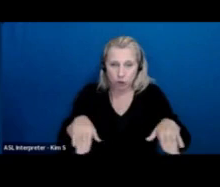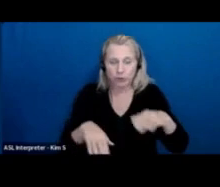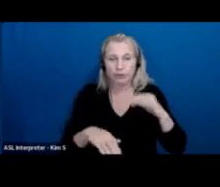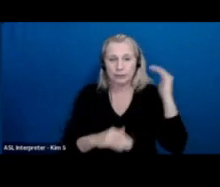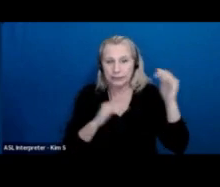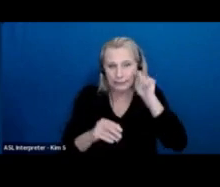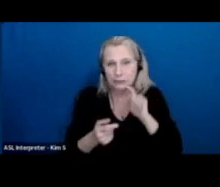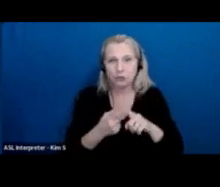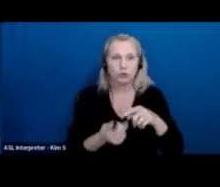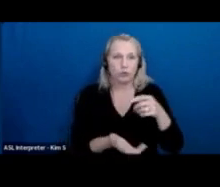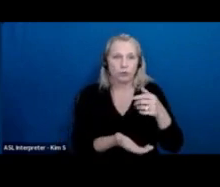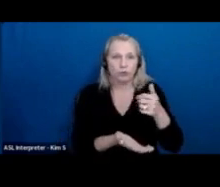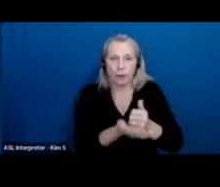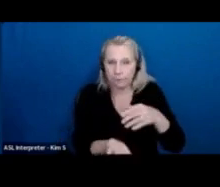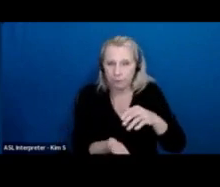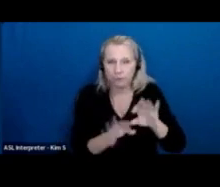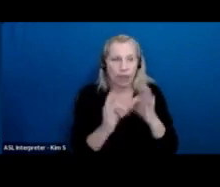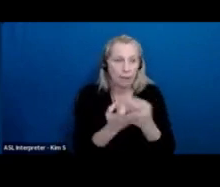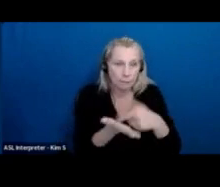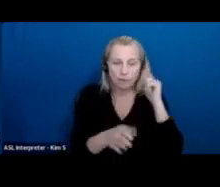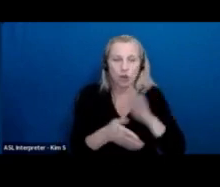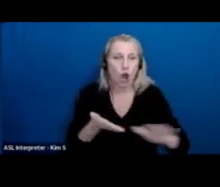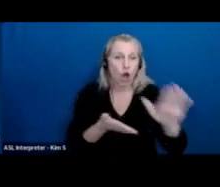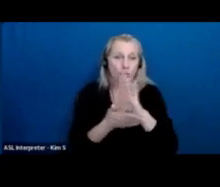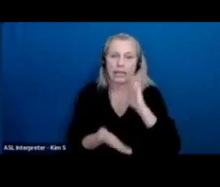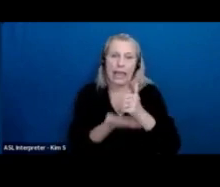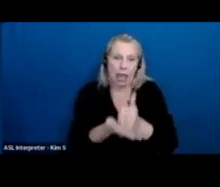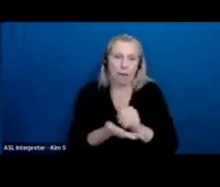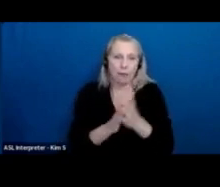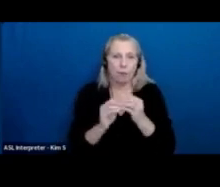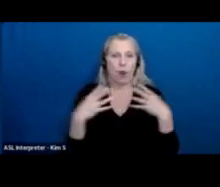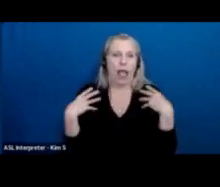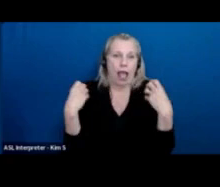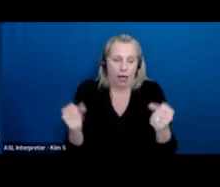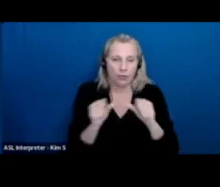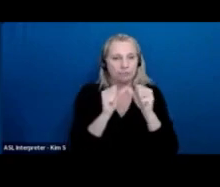college and also help people be healthier in the long term. All people should have access to